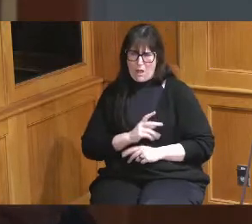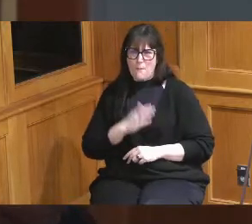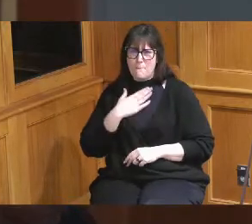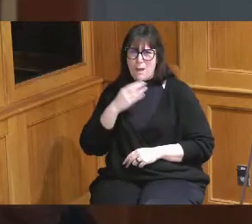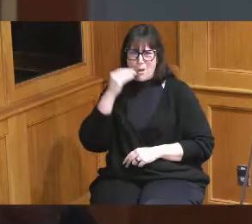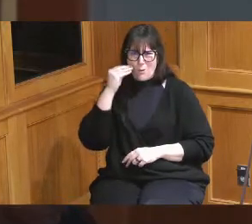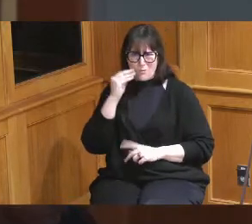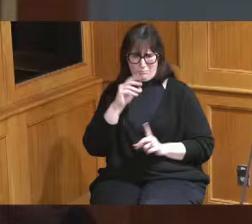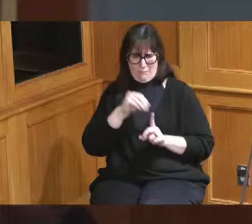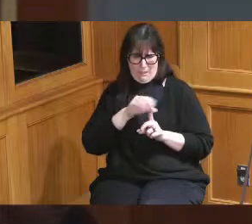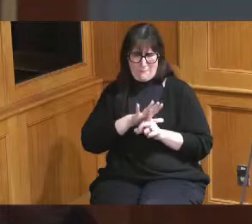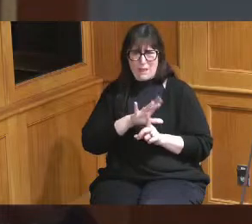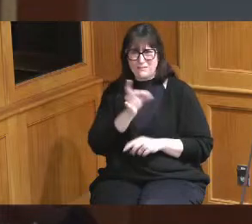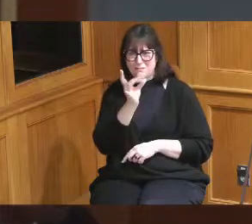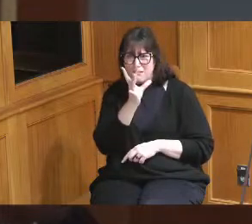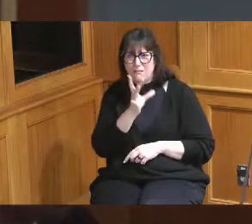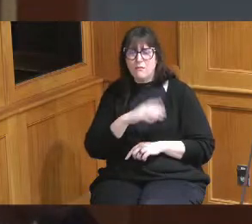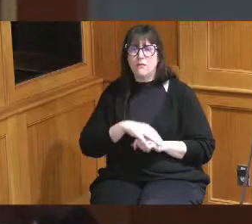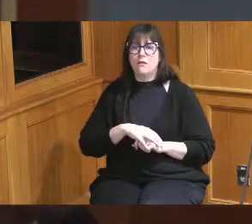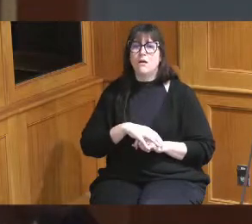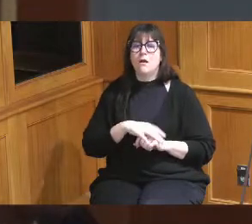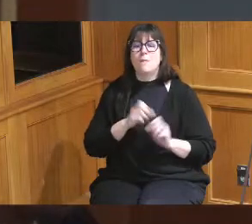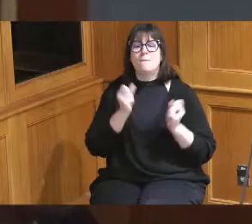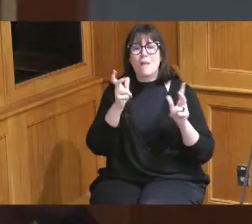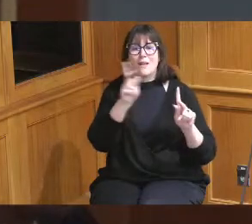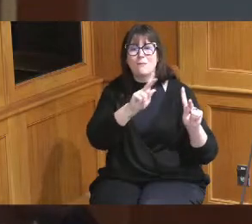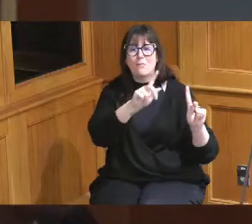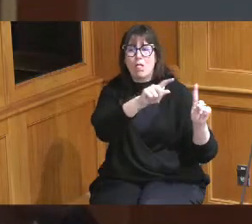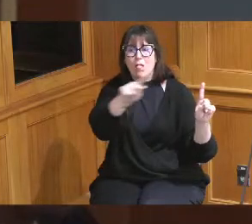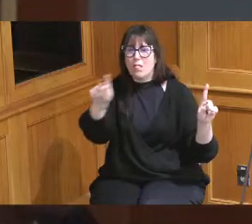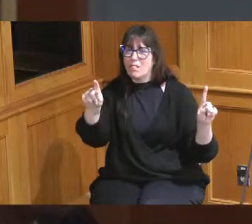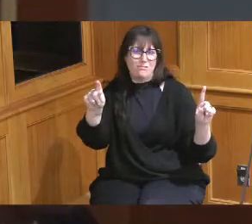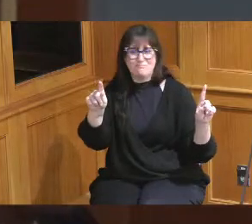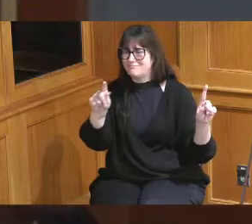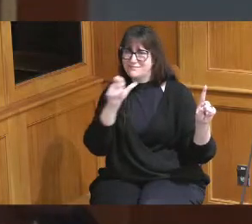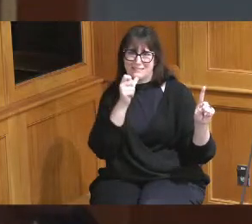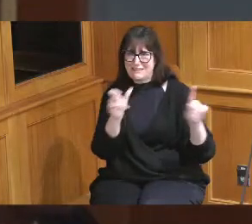a disaster but we have lots of residents who are not in the same place and so JFS has this great